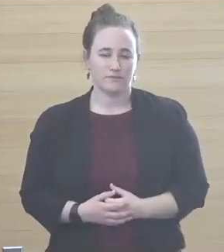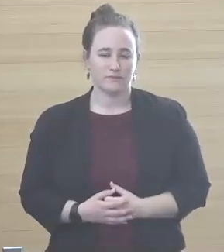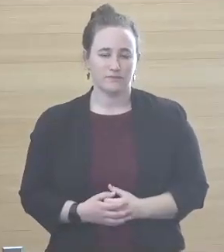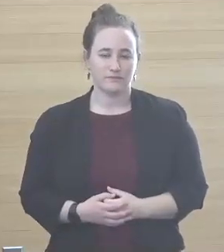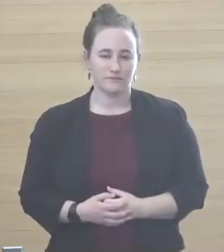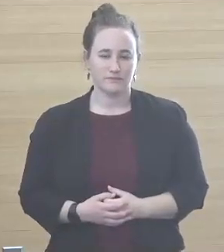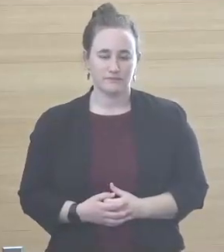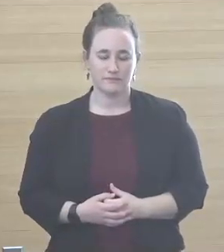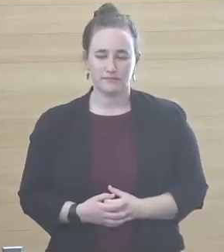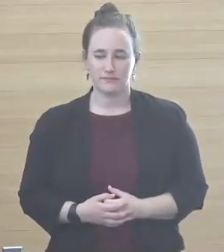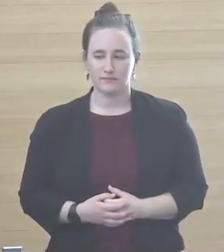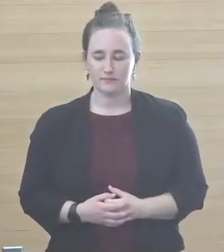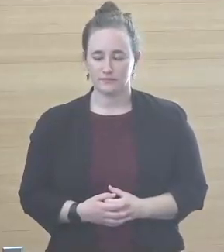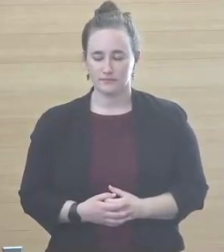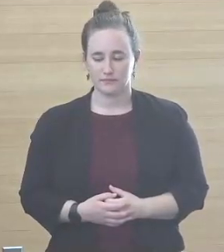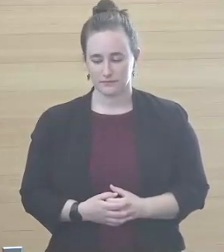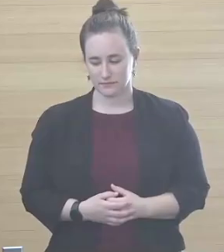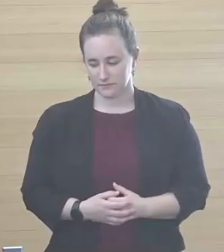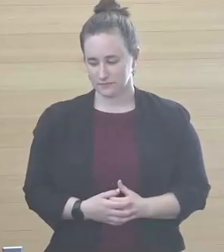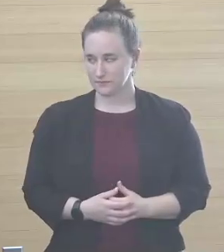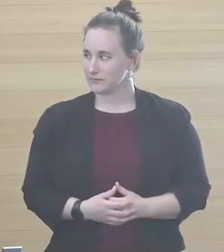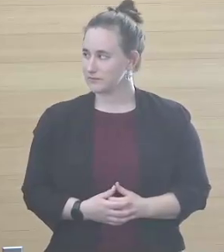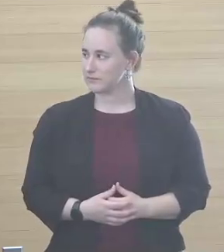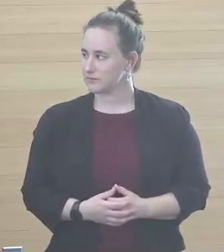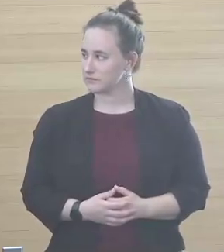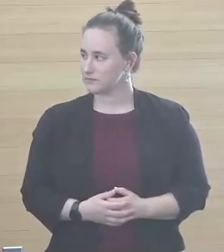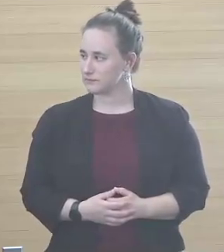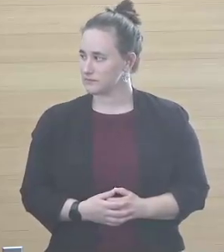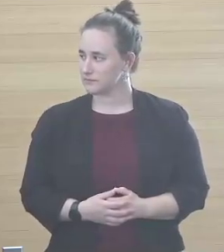Pardon me. Are you giving it to me?